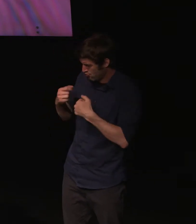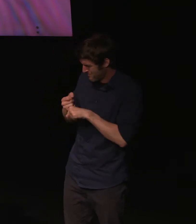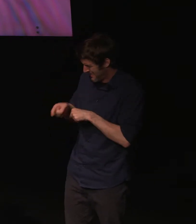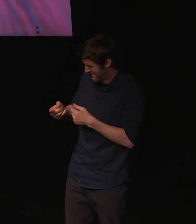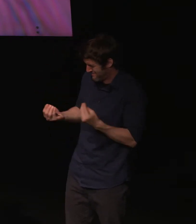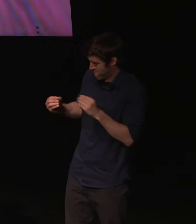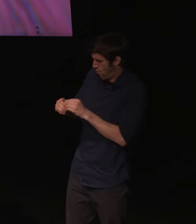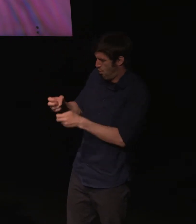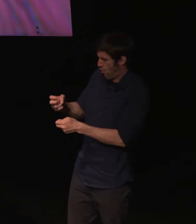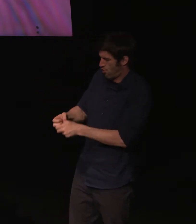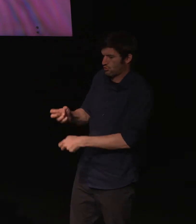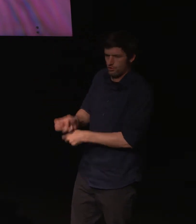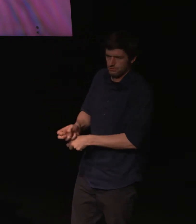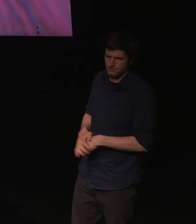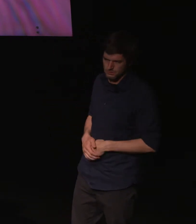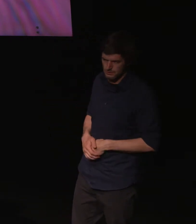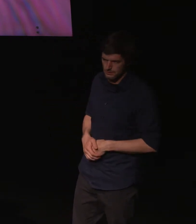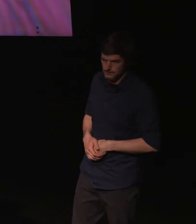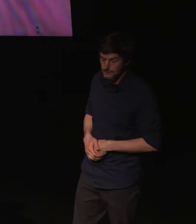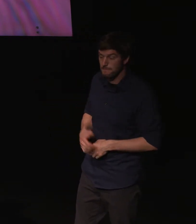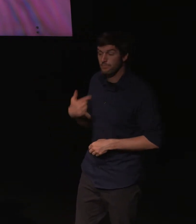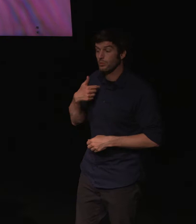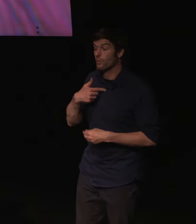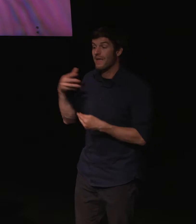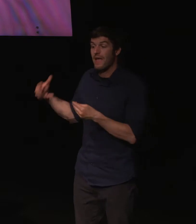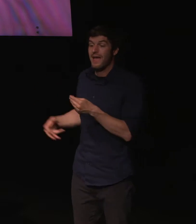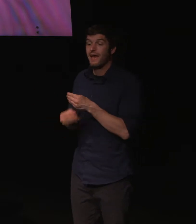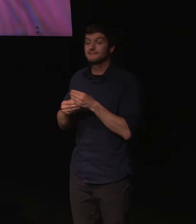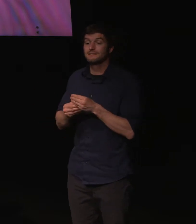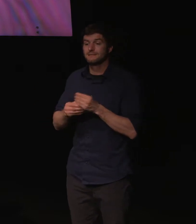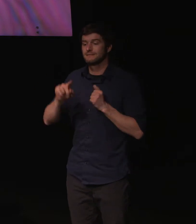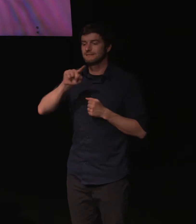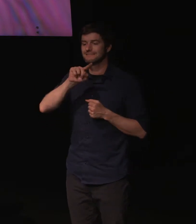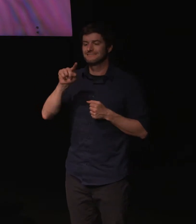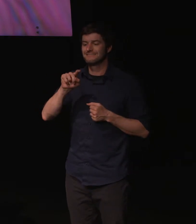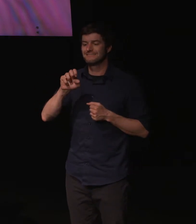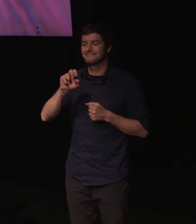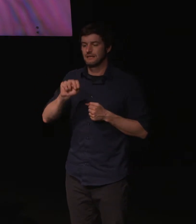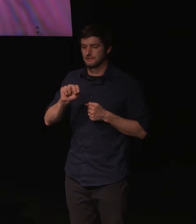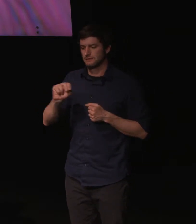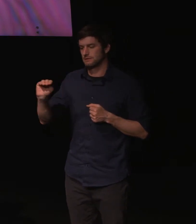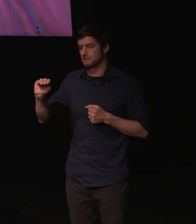That's when we added Zen Mode. Zen Mode has no chameleon blocks, you don't need to worry about them.